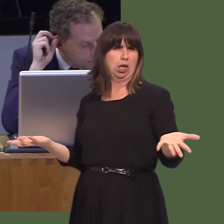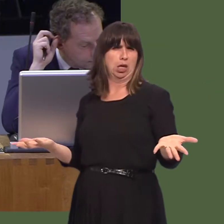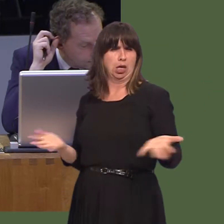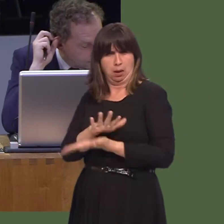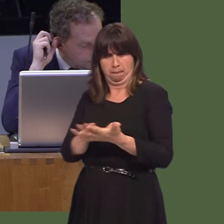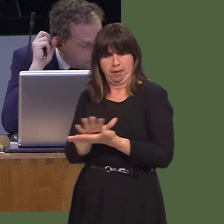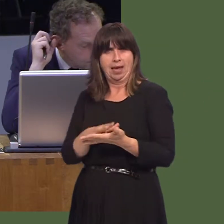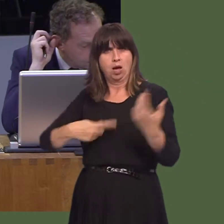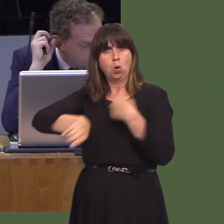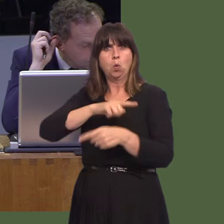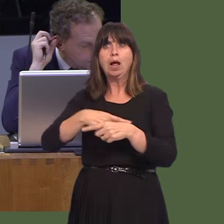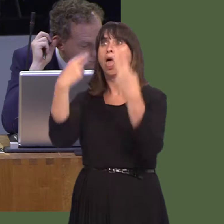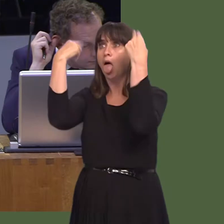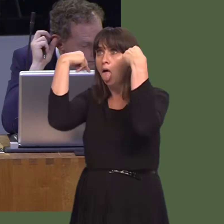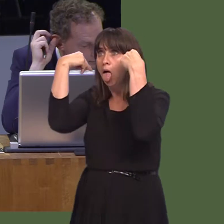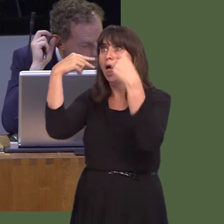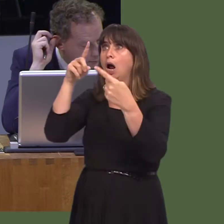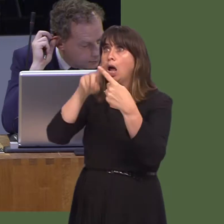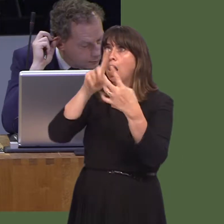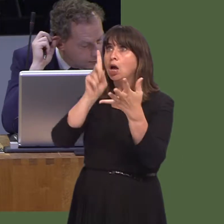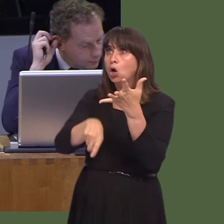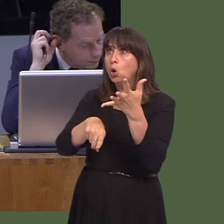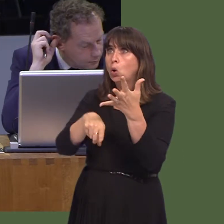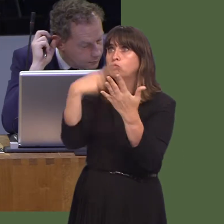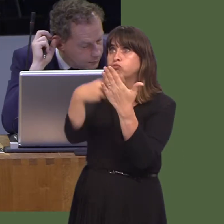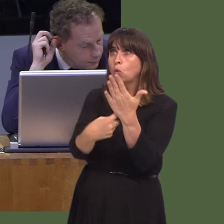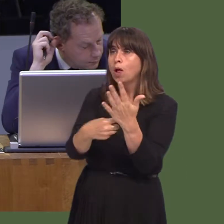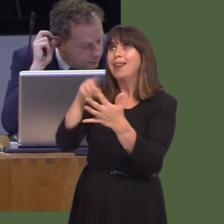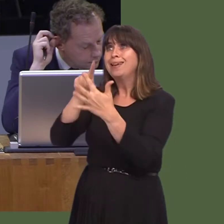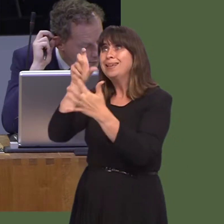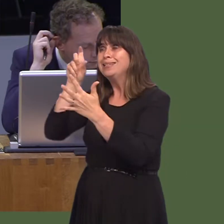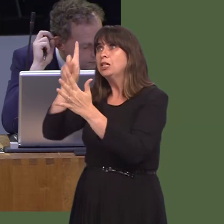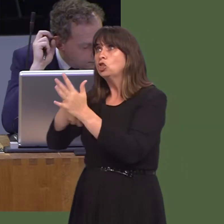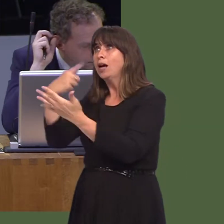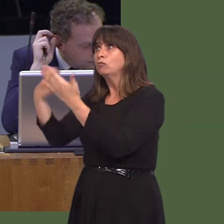This would leave us subject to EU and European Court of Justice rules and we would be forced